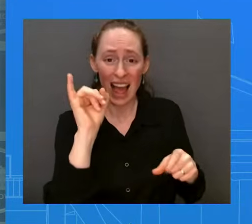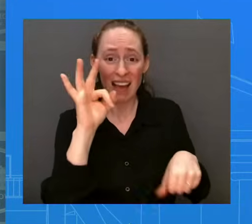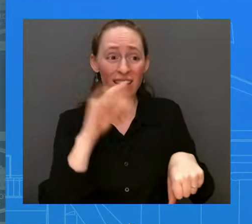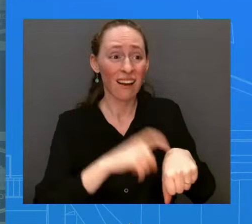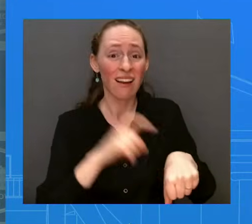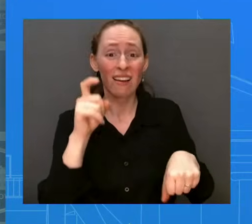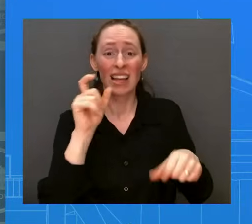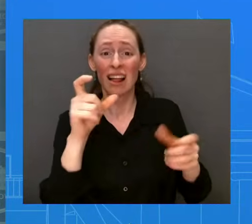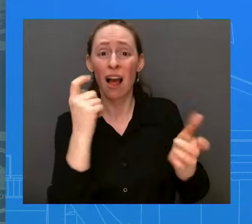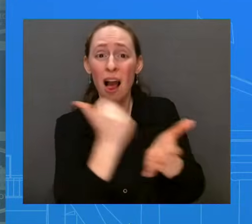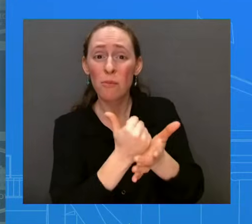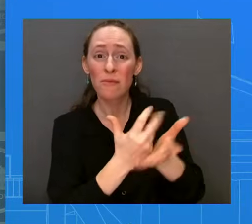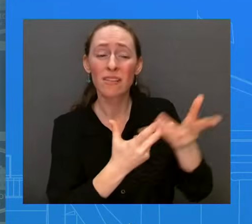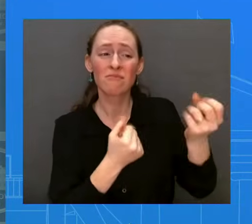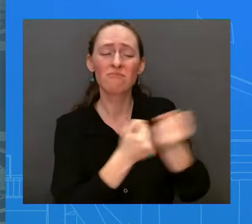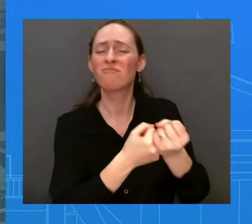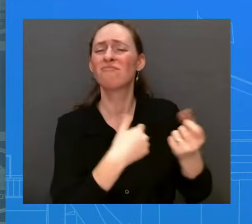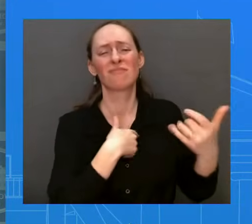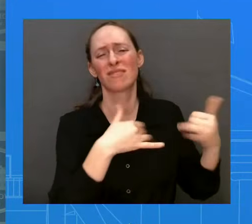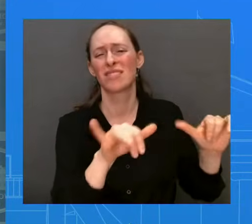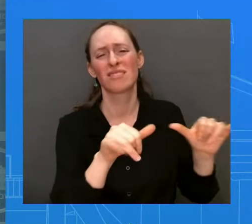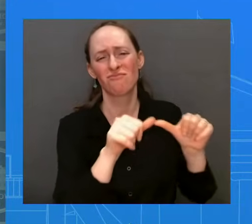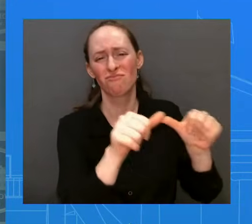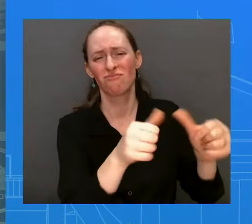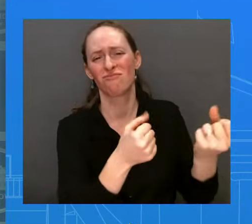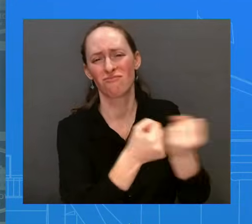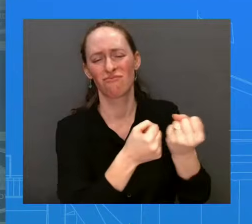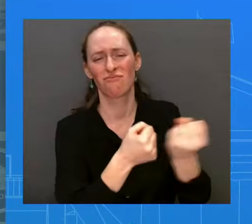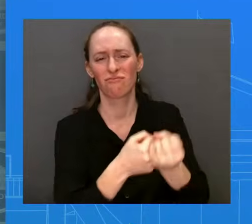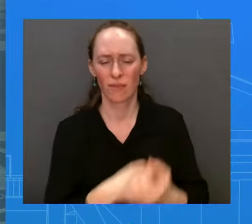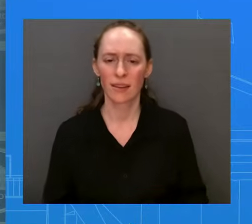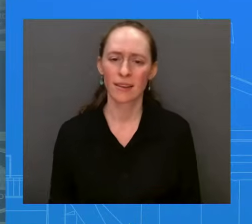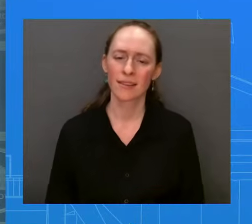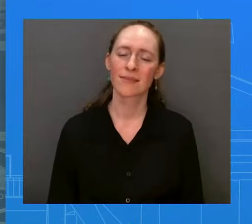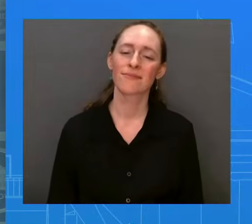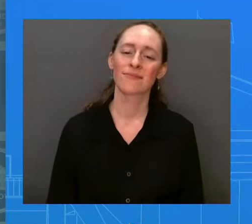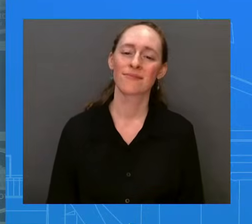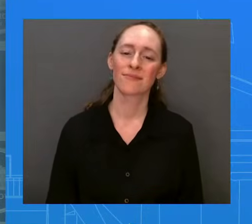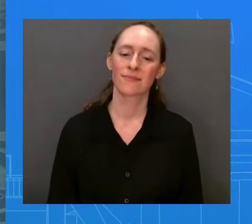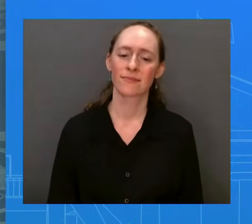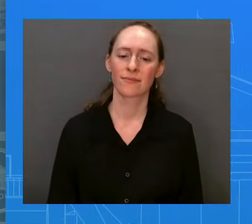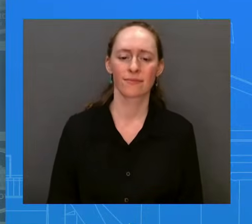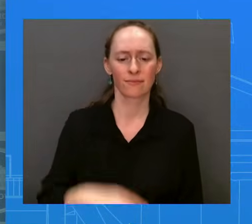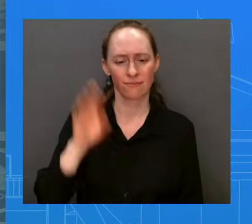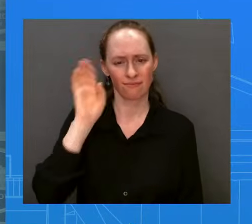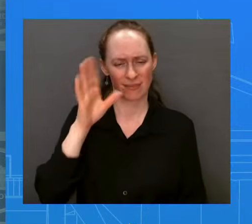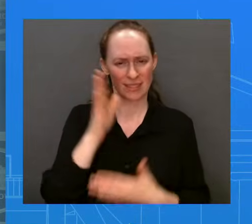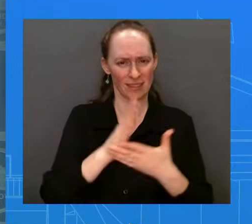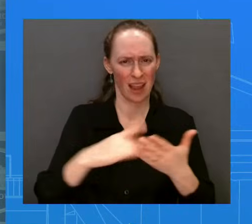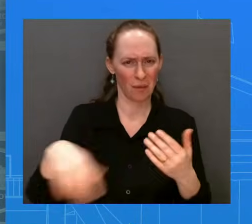I know there have been questions and concerns about this, but there is no -- again, no indication of aliens